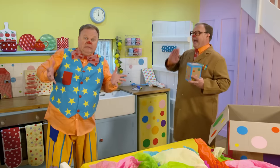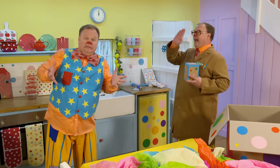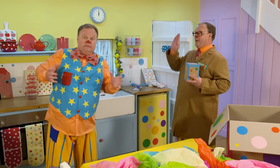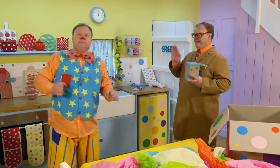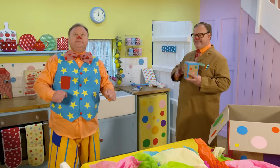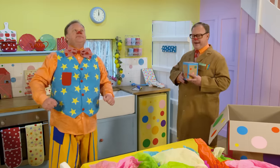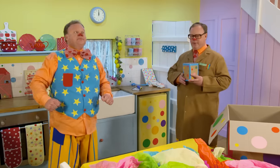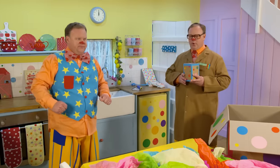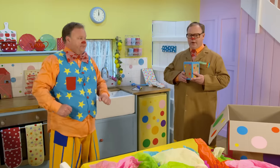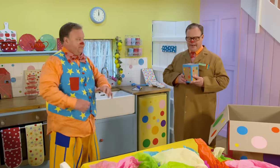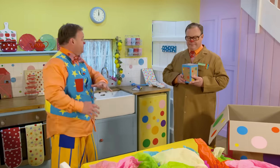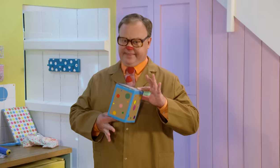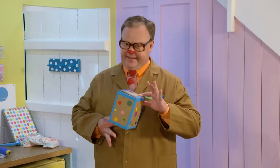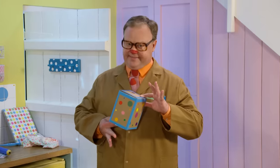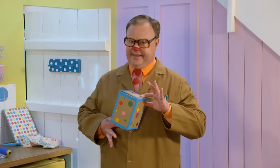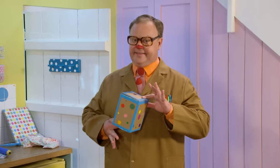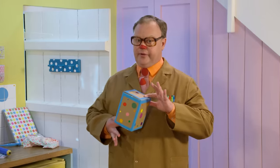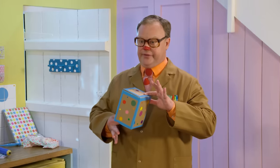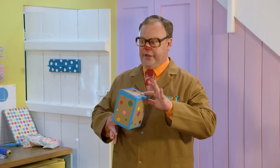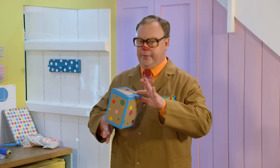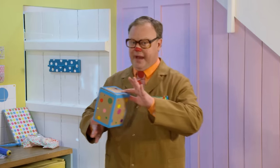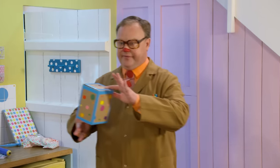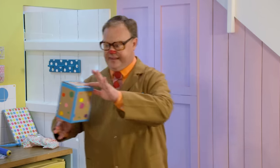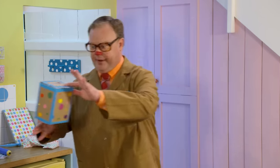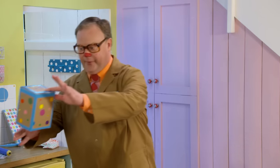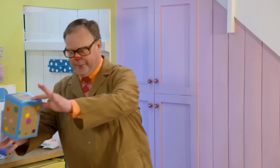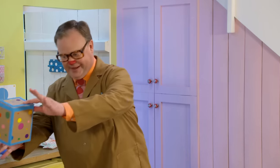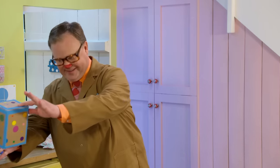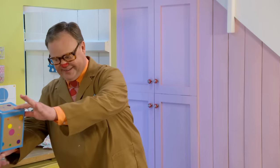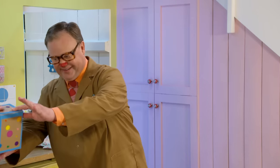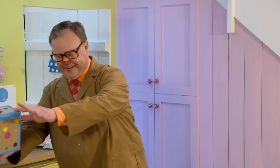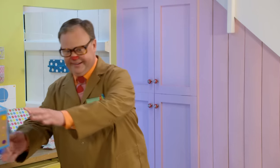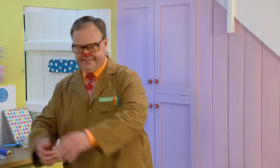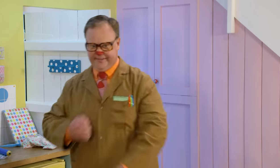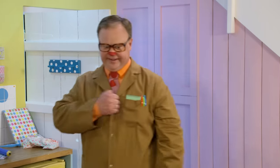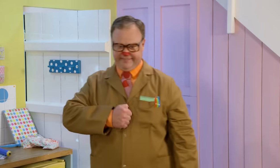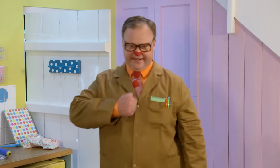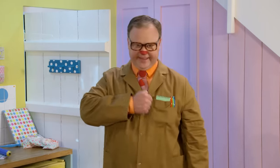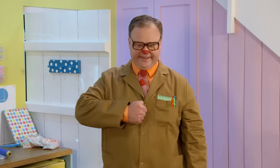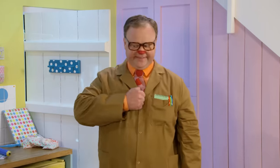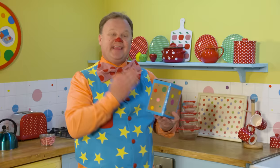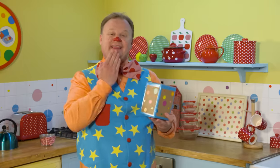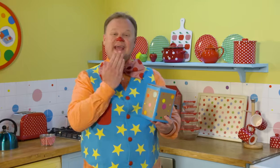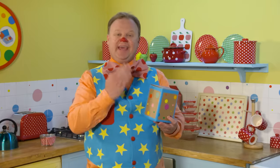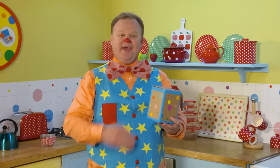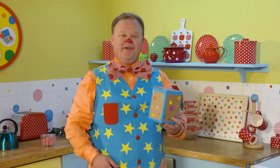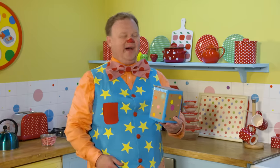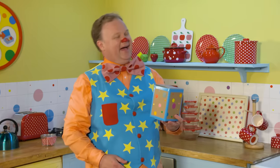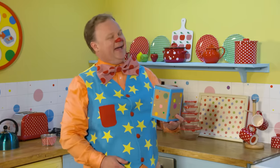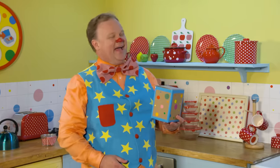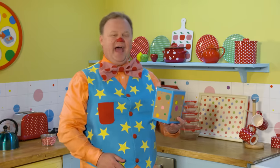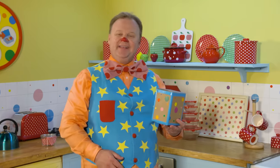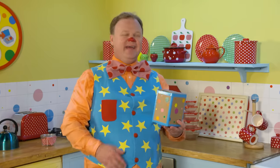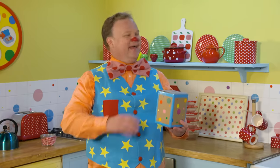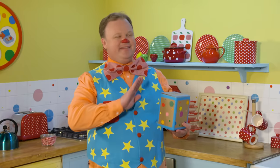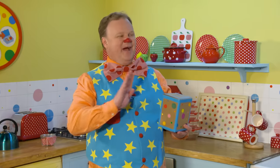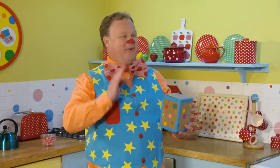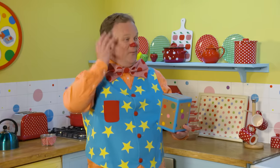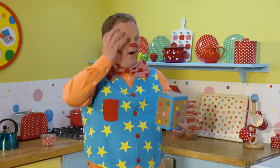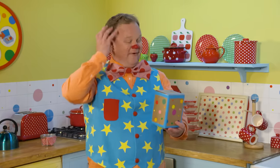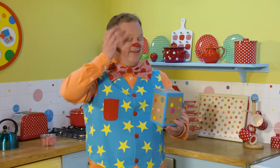hello mr tumble this is your new bouncy ball sorry about that thank you and don't worry